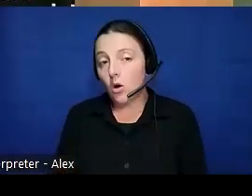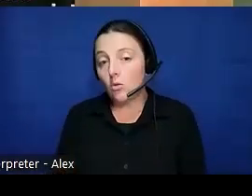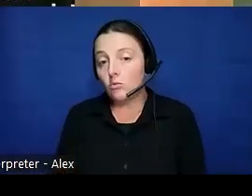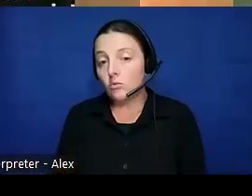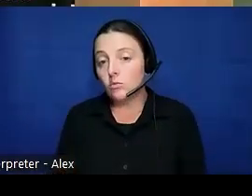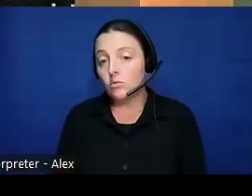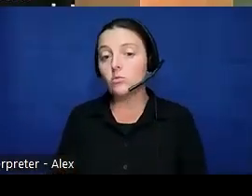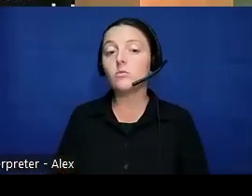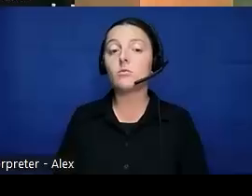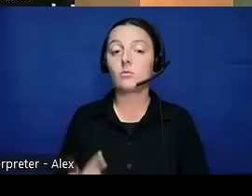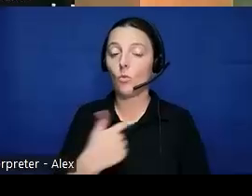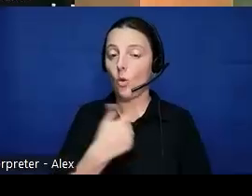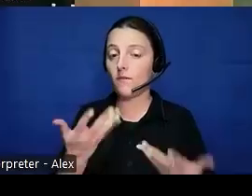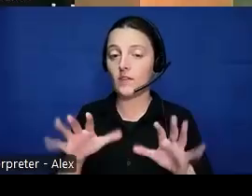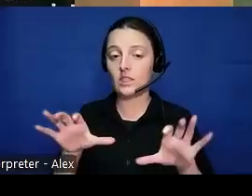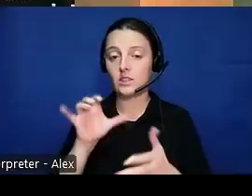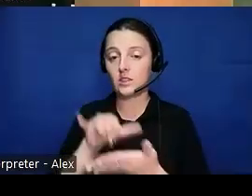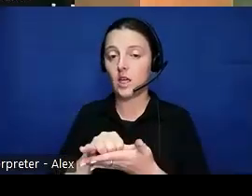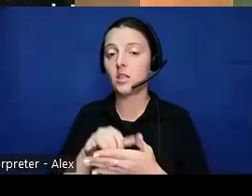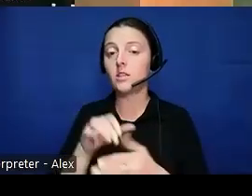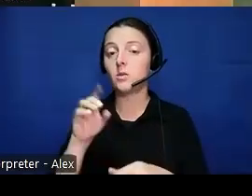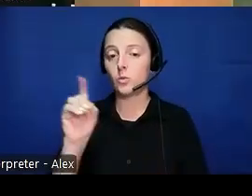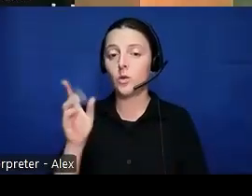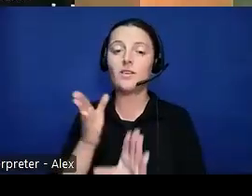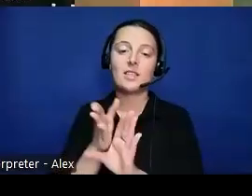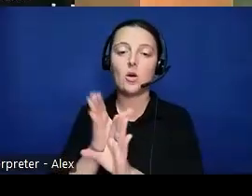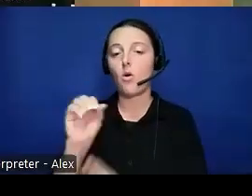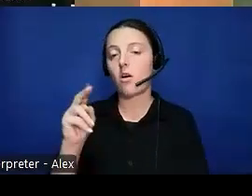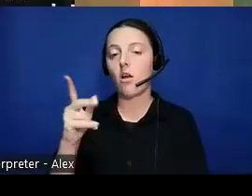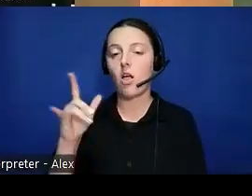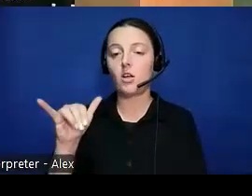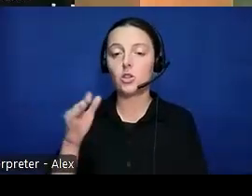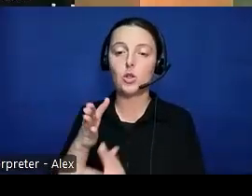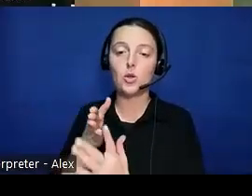ology through distress screening does not translate into better survival. And there's